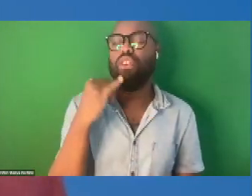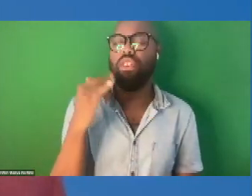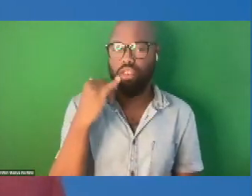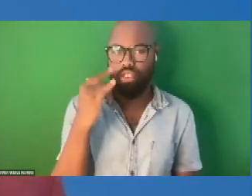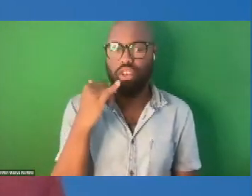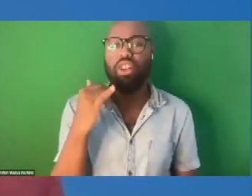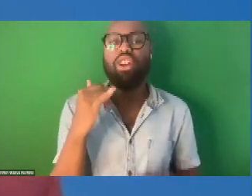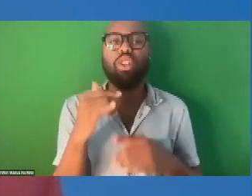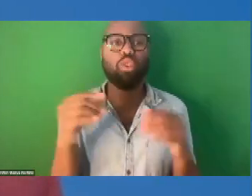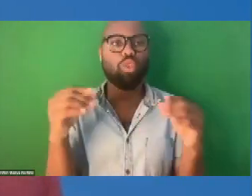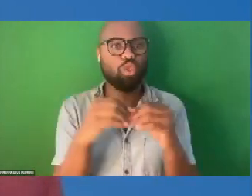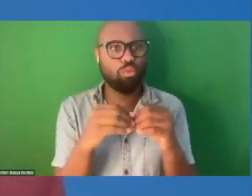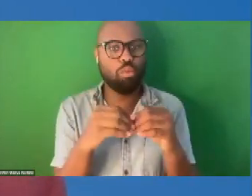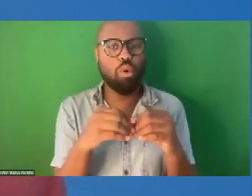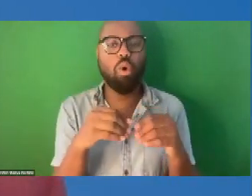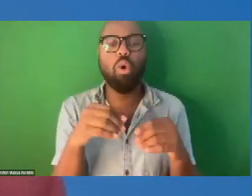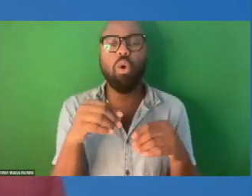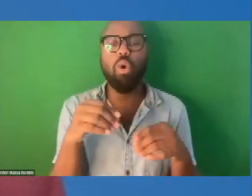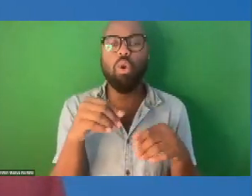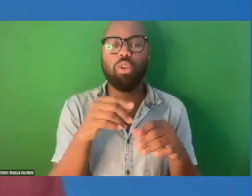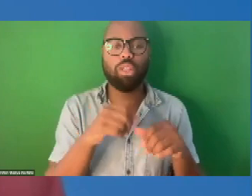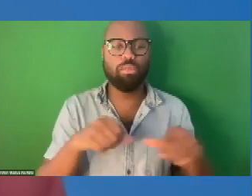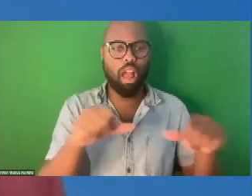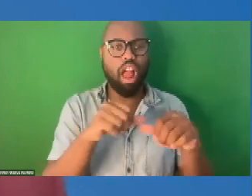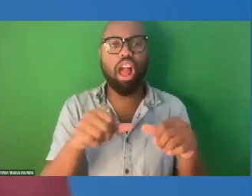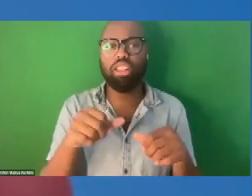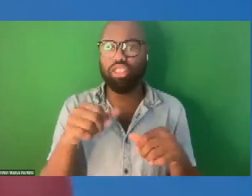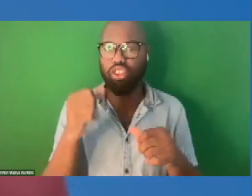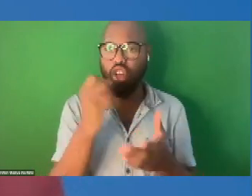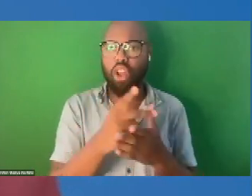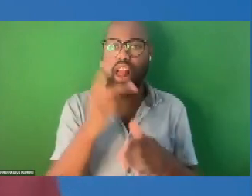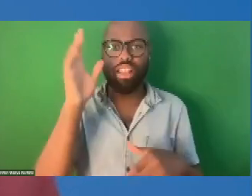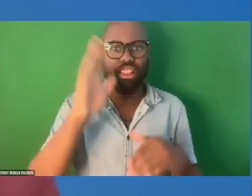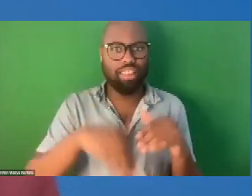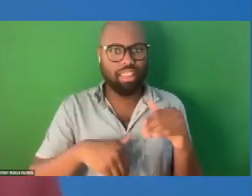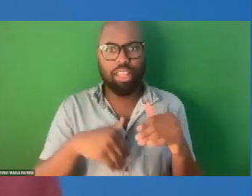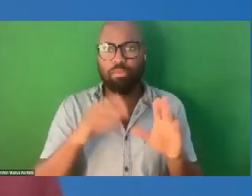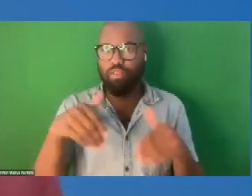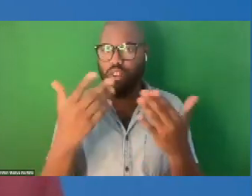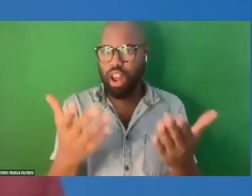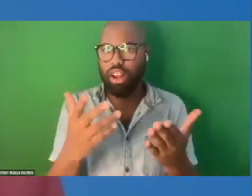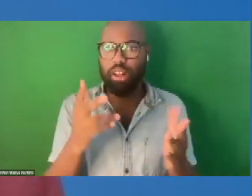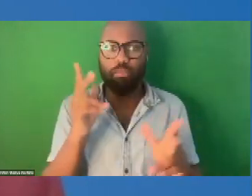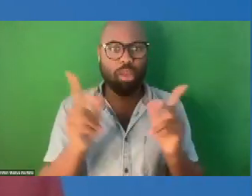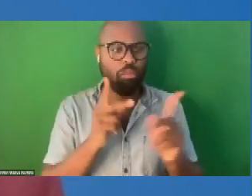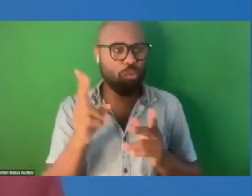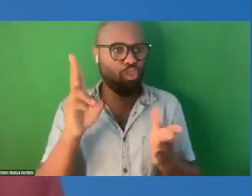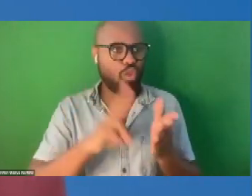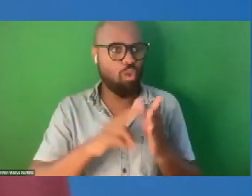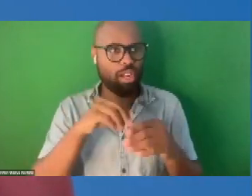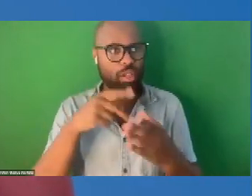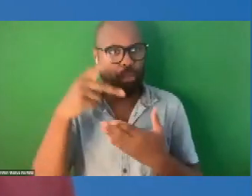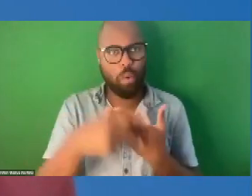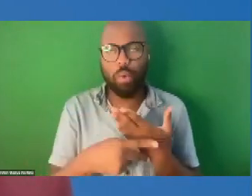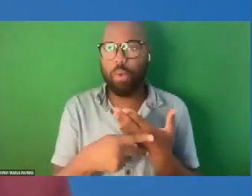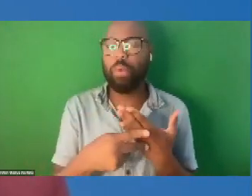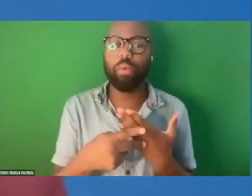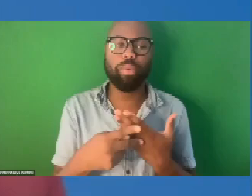than provided and than people enrolled in the program. And tying back to Amy's point,